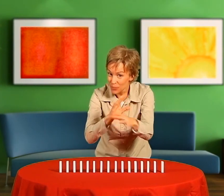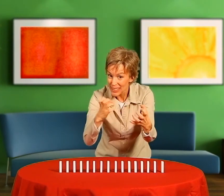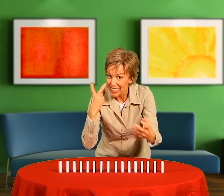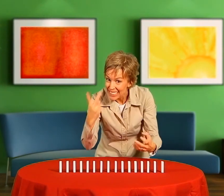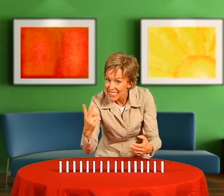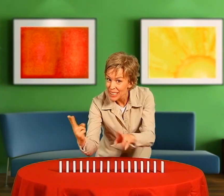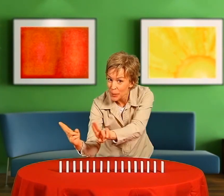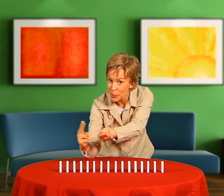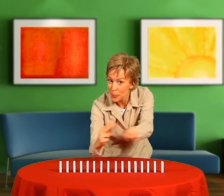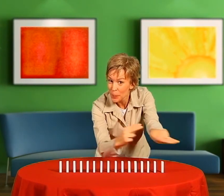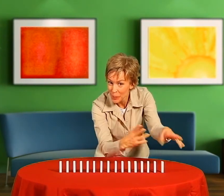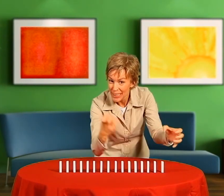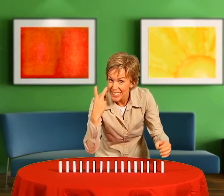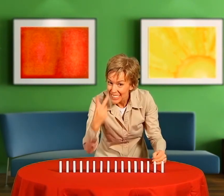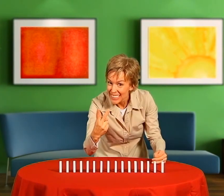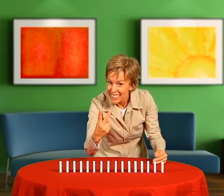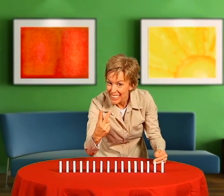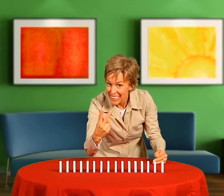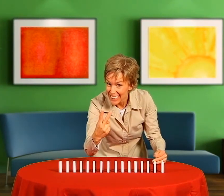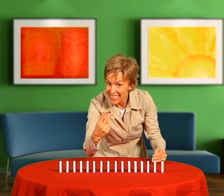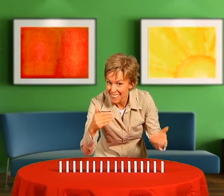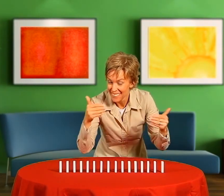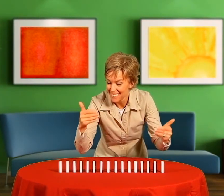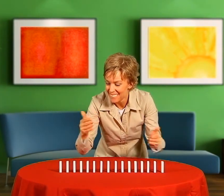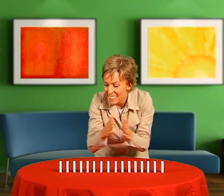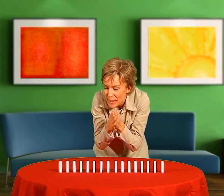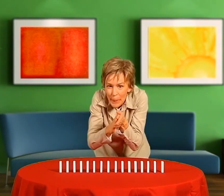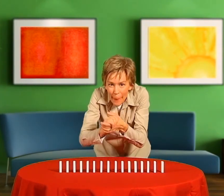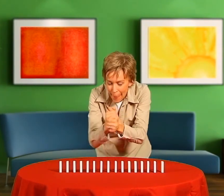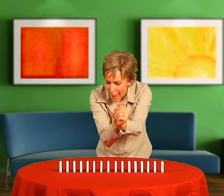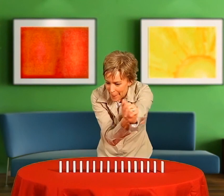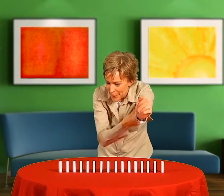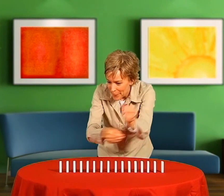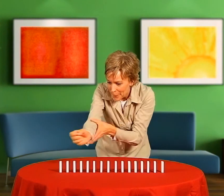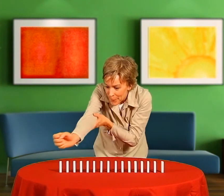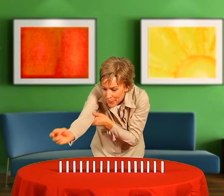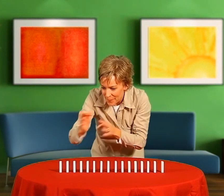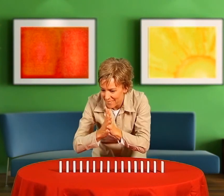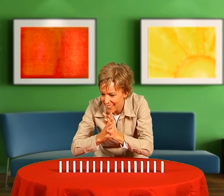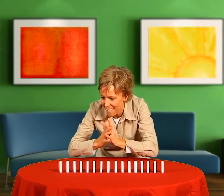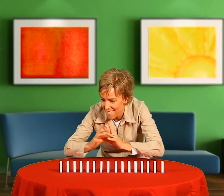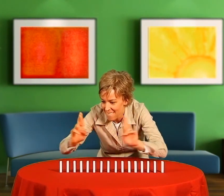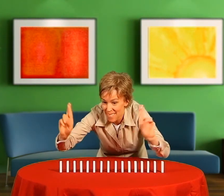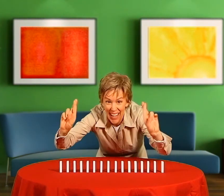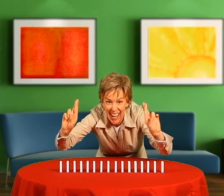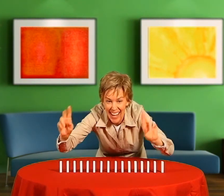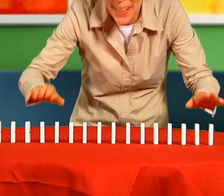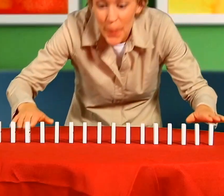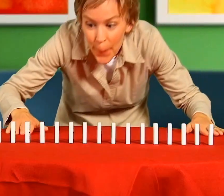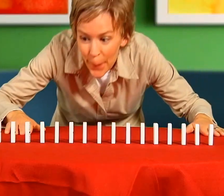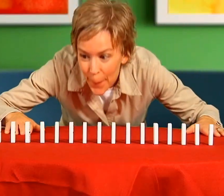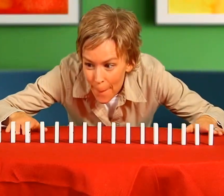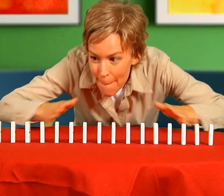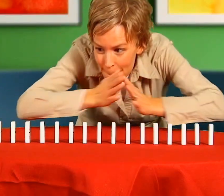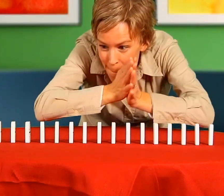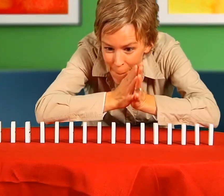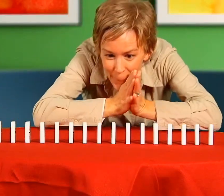NOW, DO YOU REALLY WANT TO SEE IT? OK. READY? THIS WILL BE GREAT.